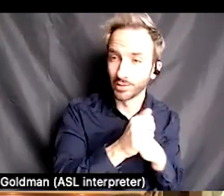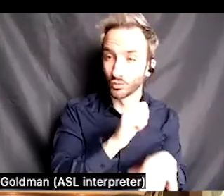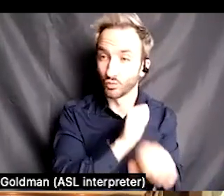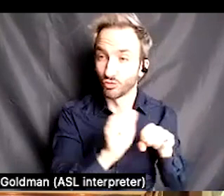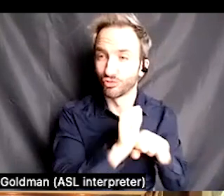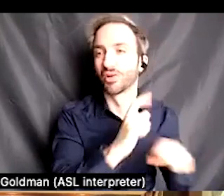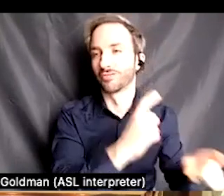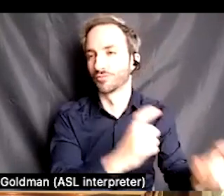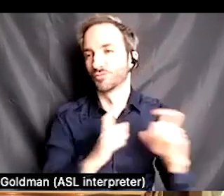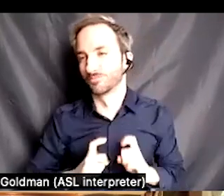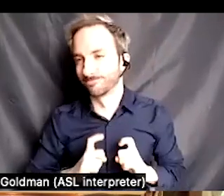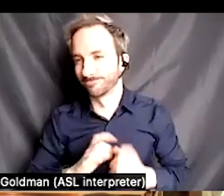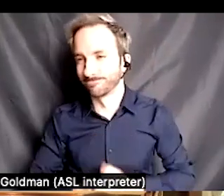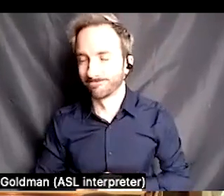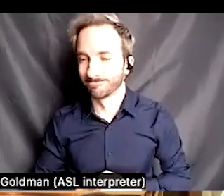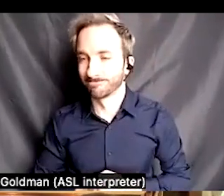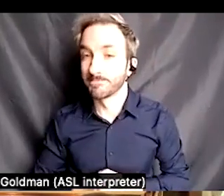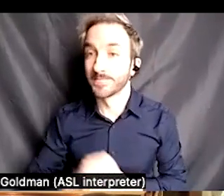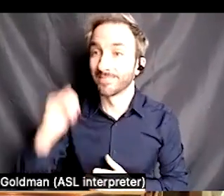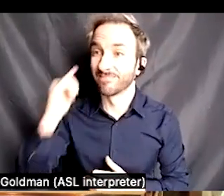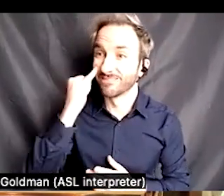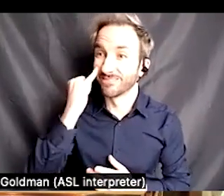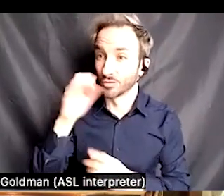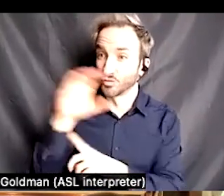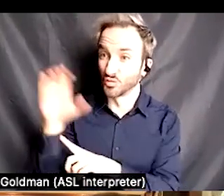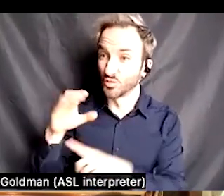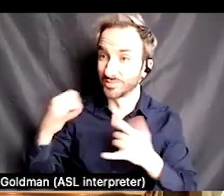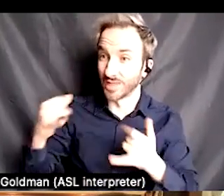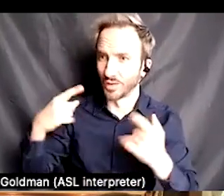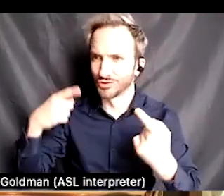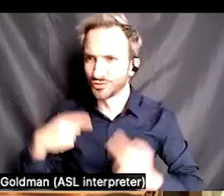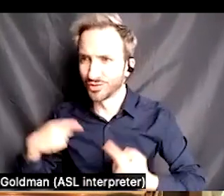If you are having trouble with Zoom or have any tech-related questions,